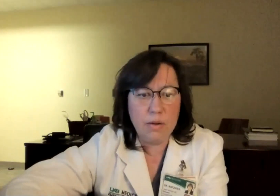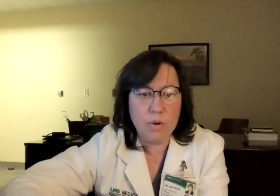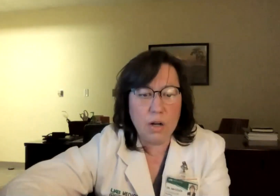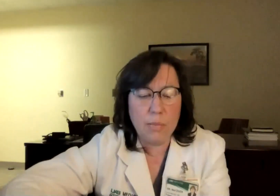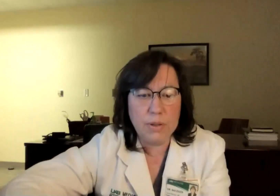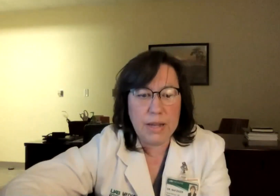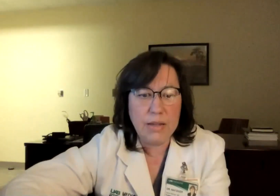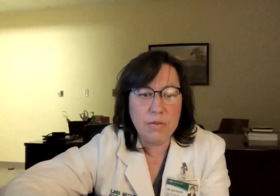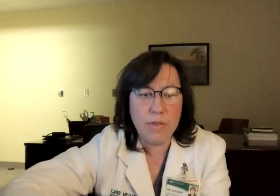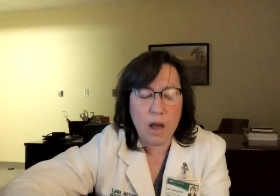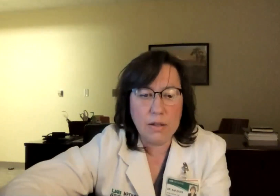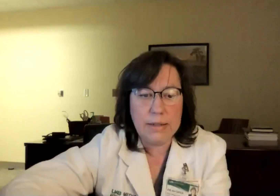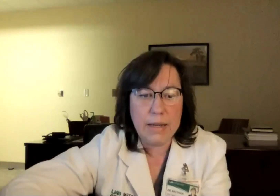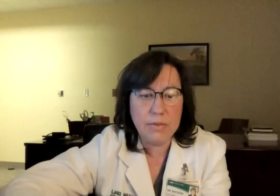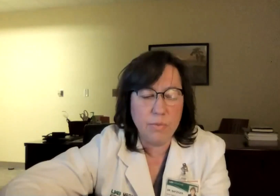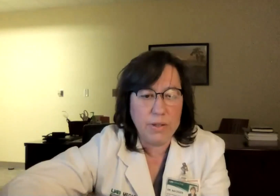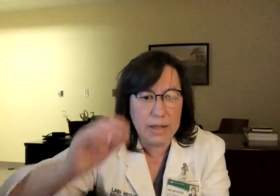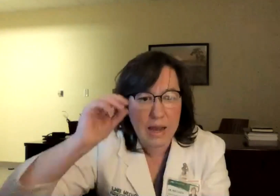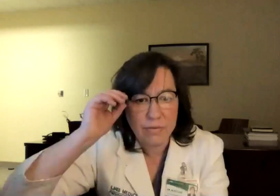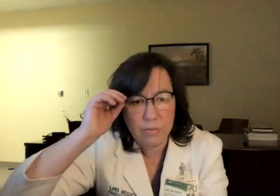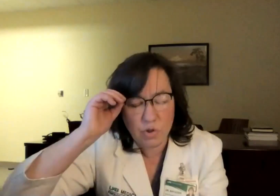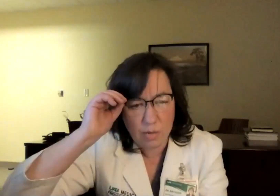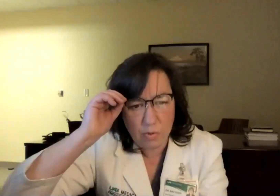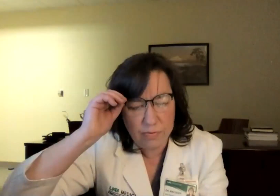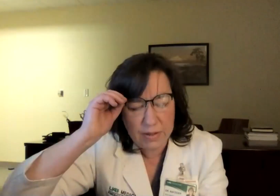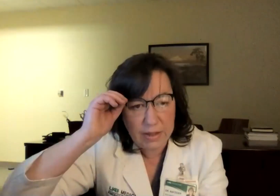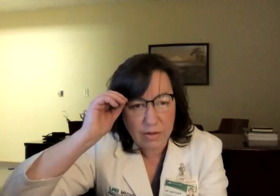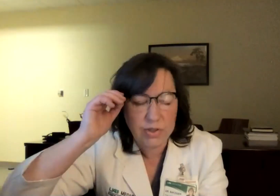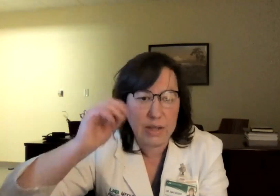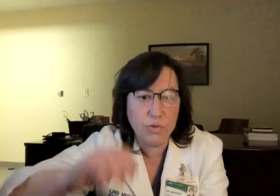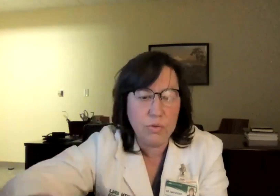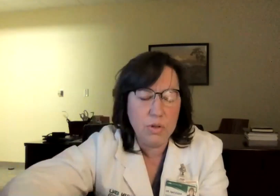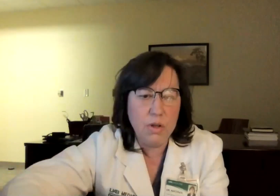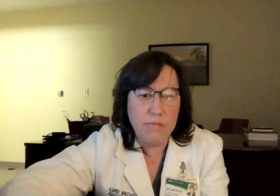were a couple of days over the holidays when we did have some trouble filling our schedule for